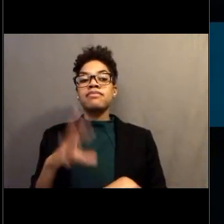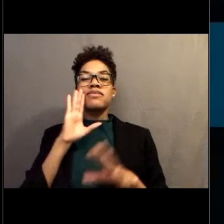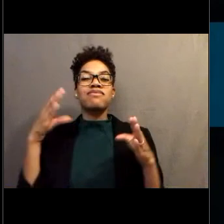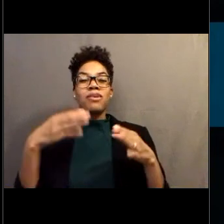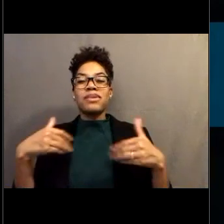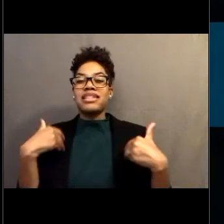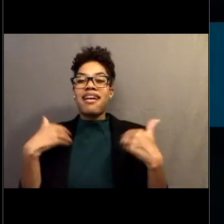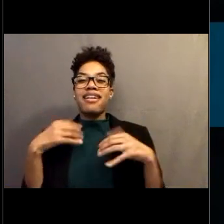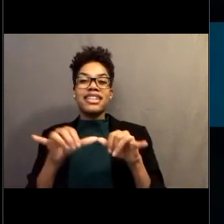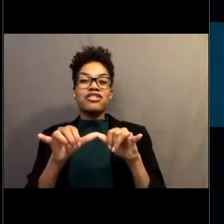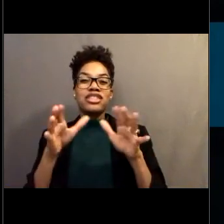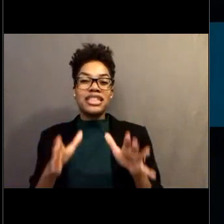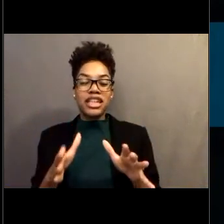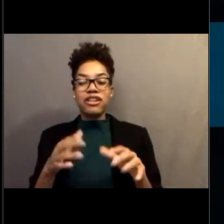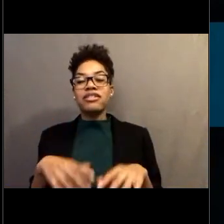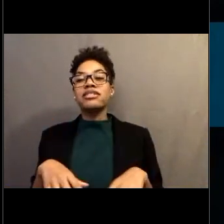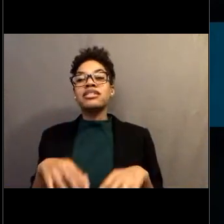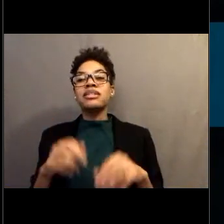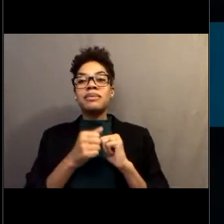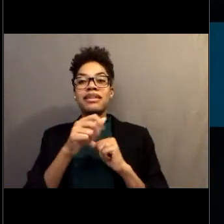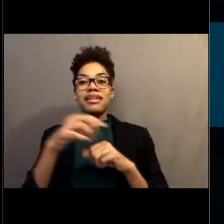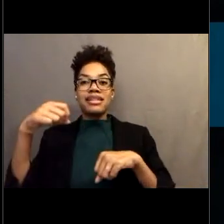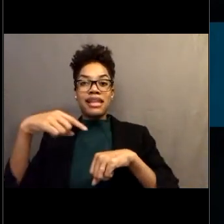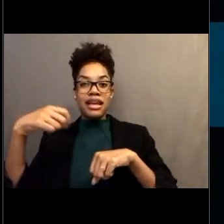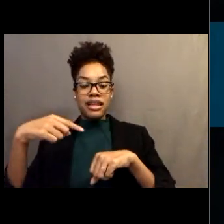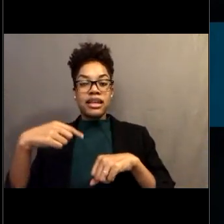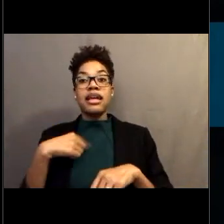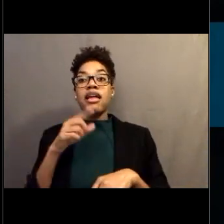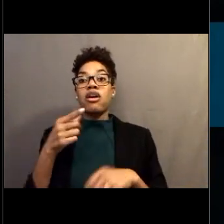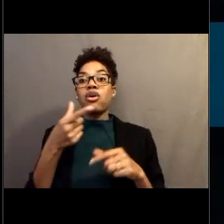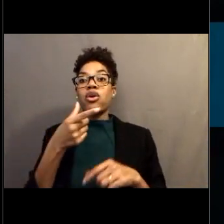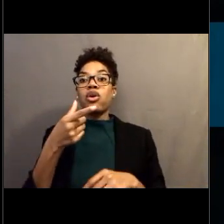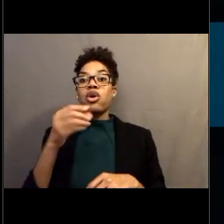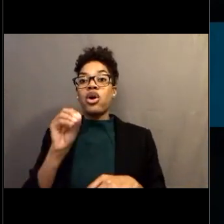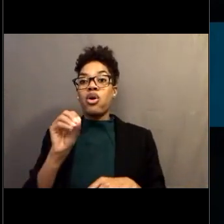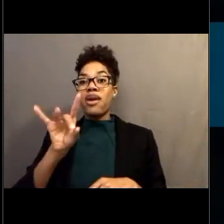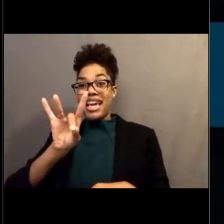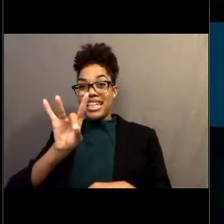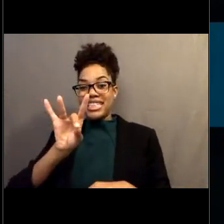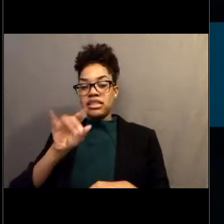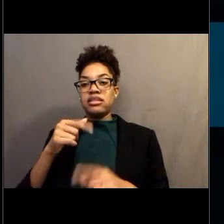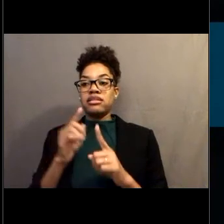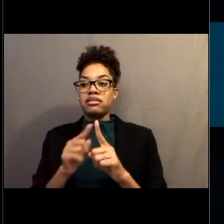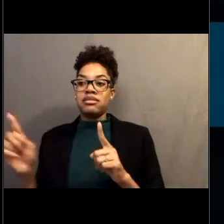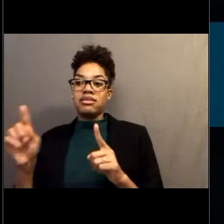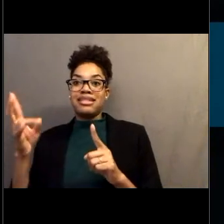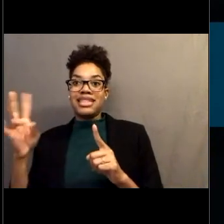on a satellite called GOES eight. And now we're up to GOES 17. And we're about to launch GOES 18.